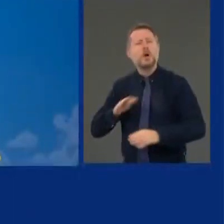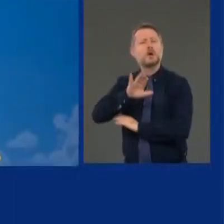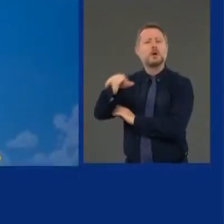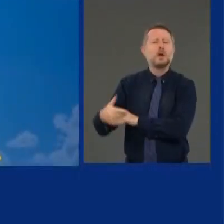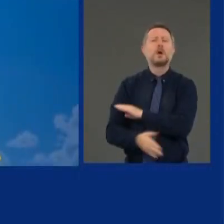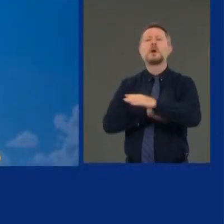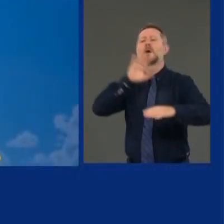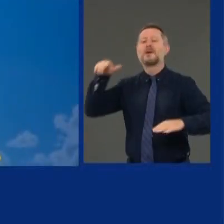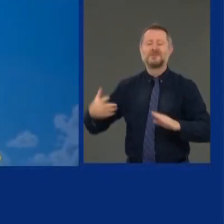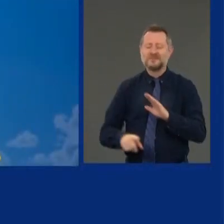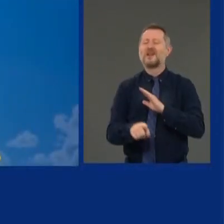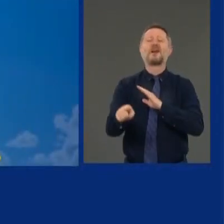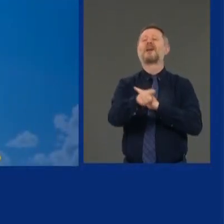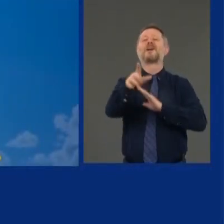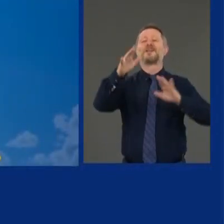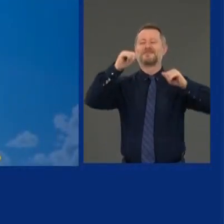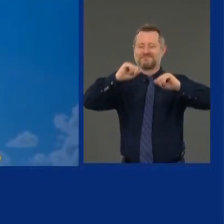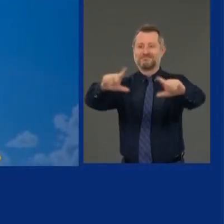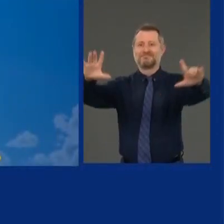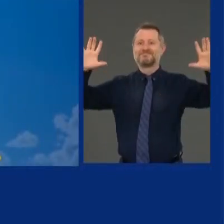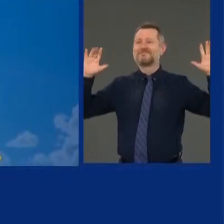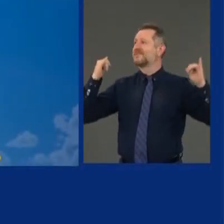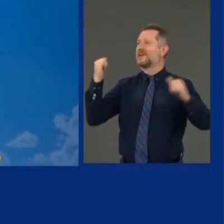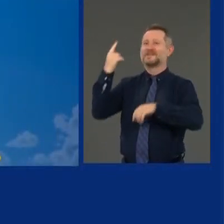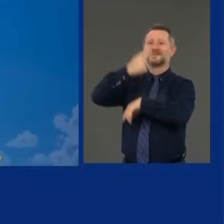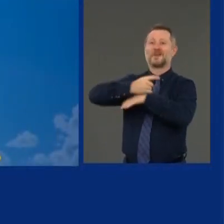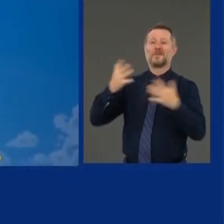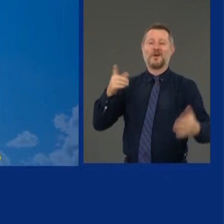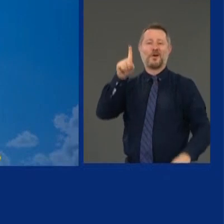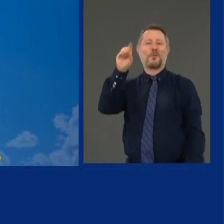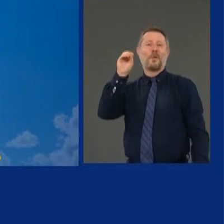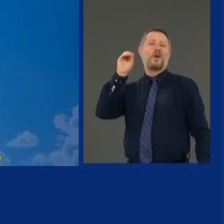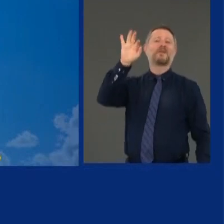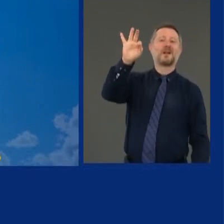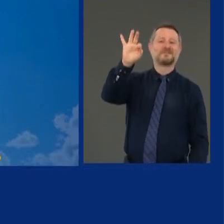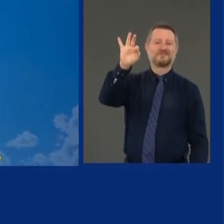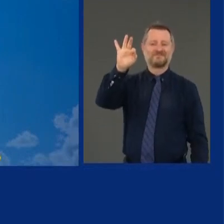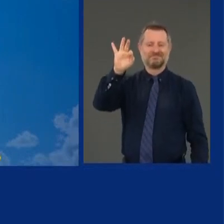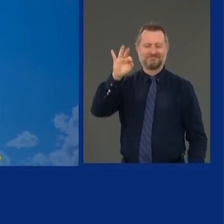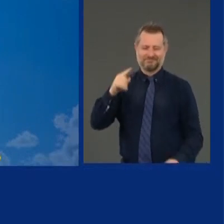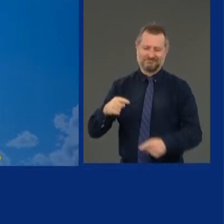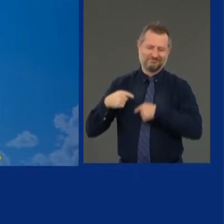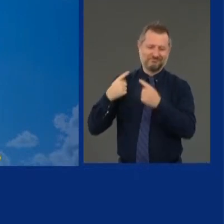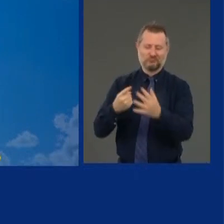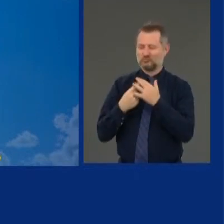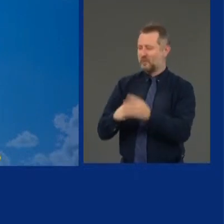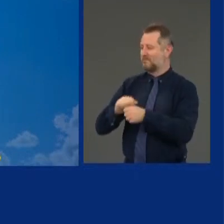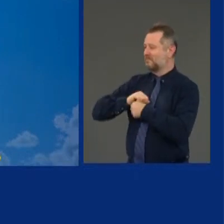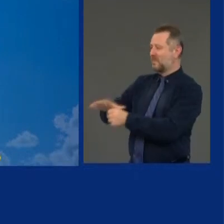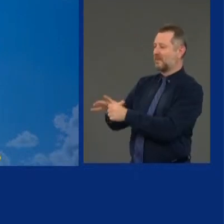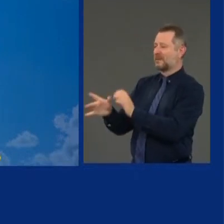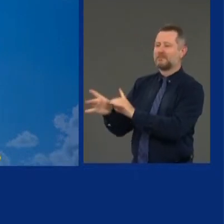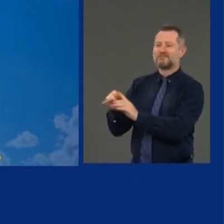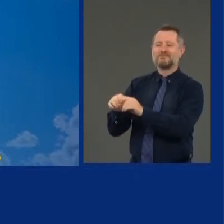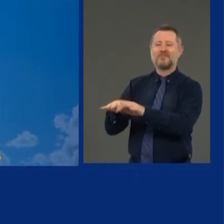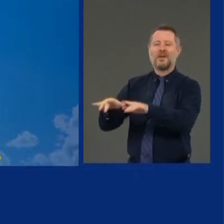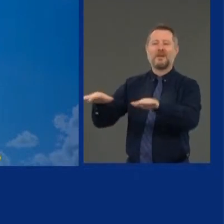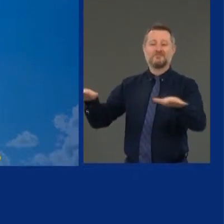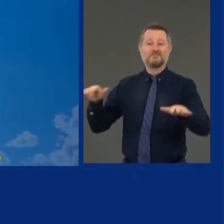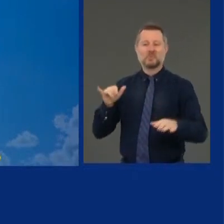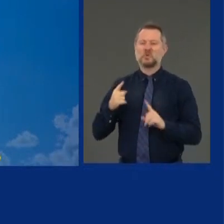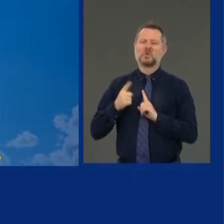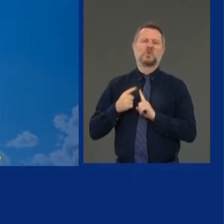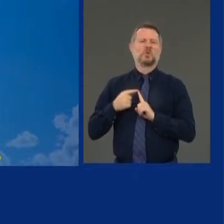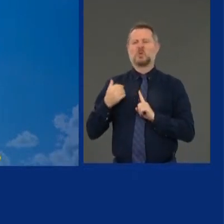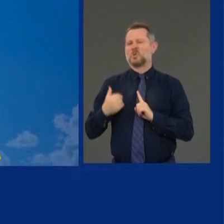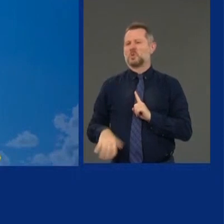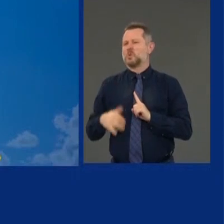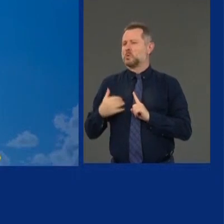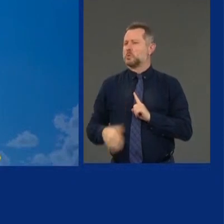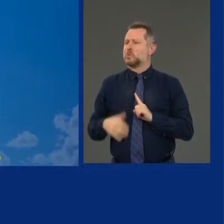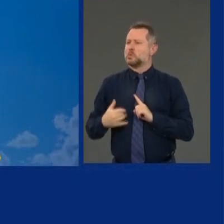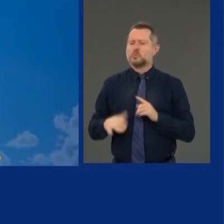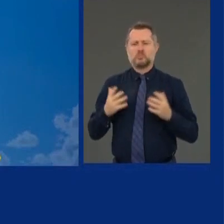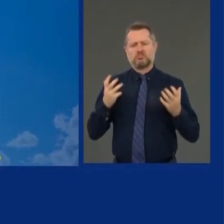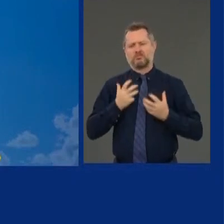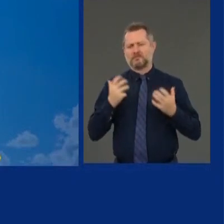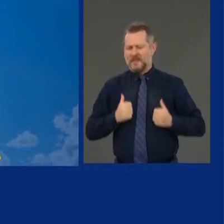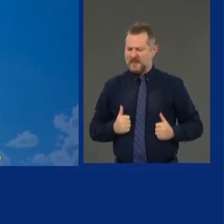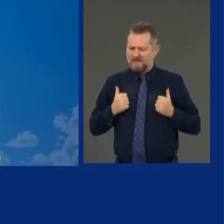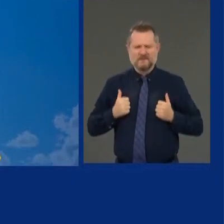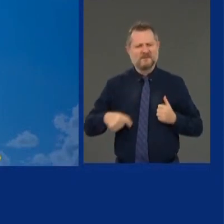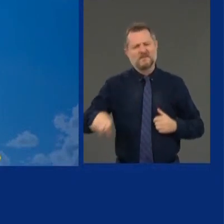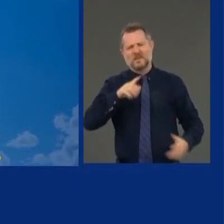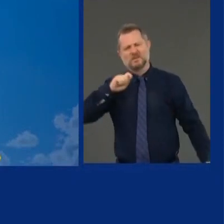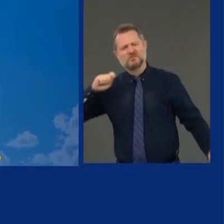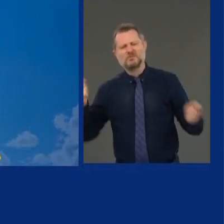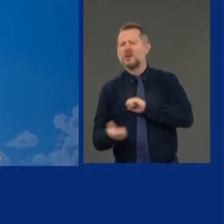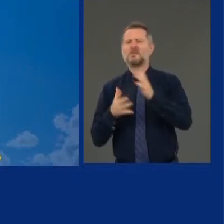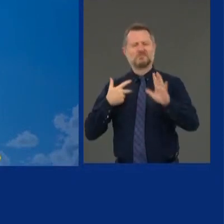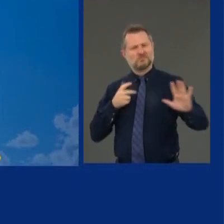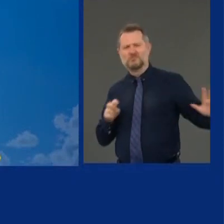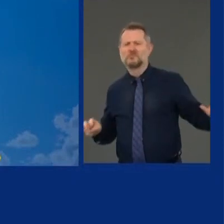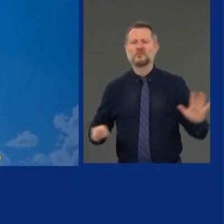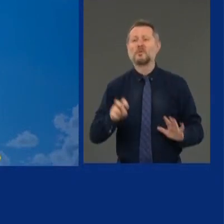THIS LONG JOURNEY.